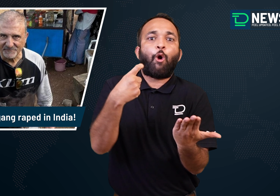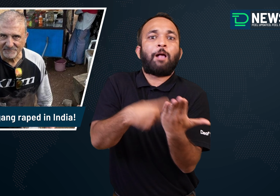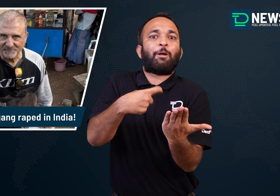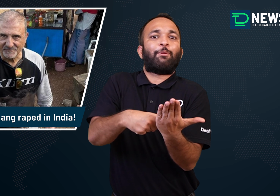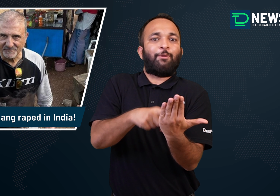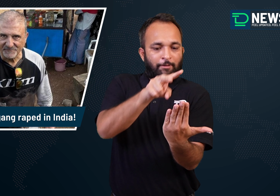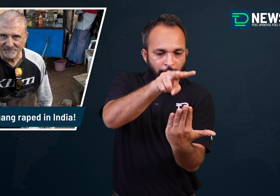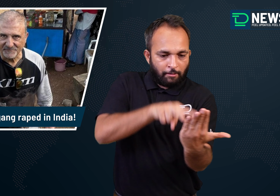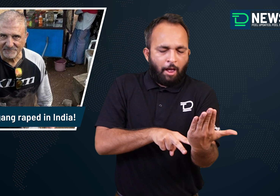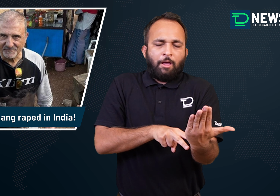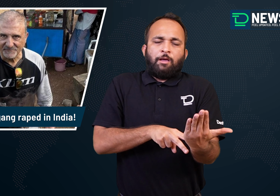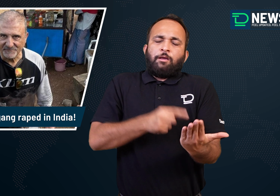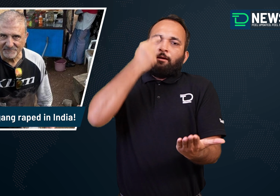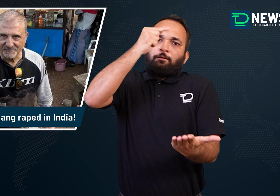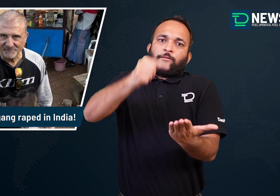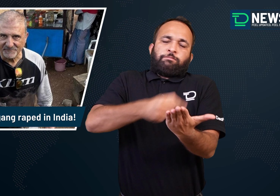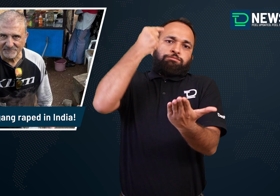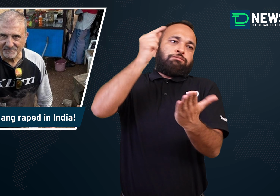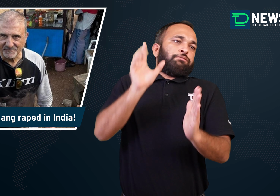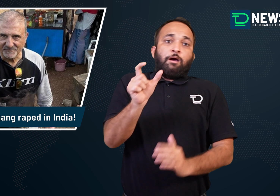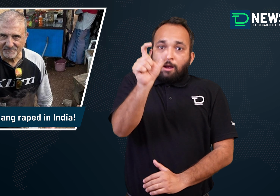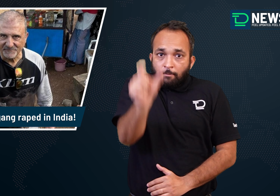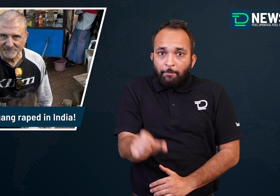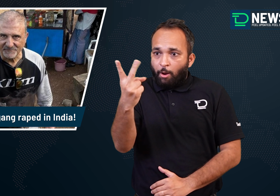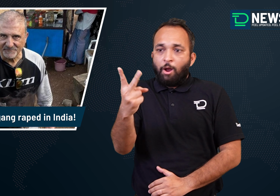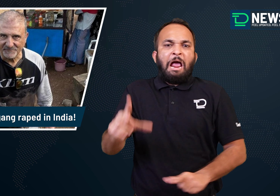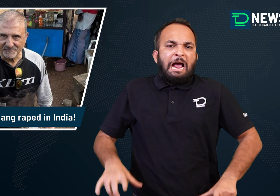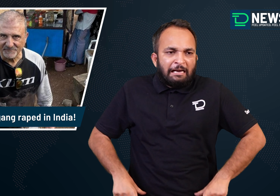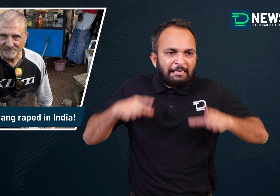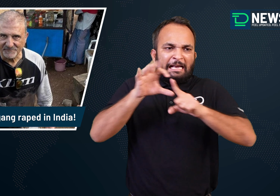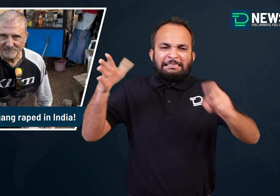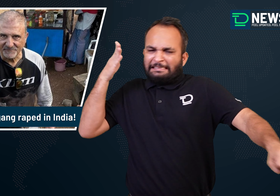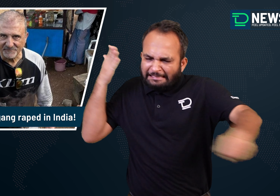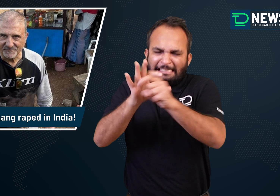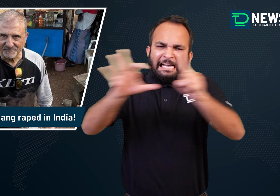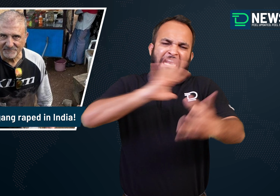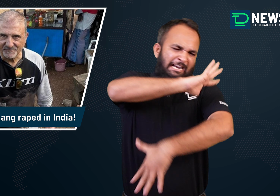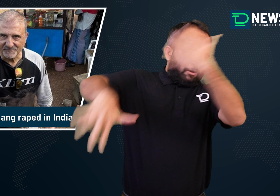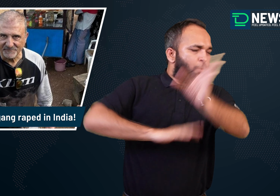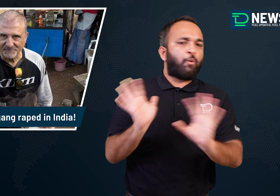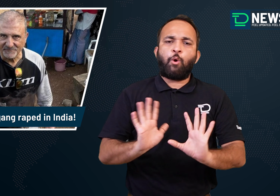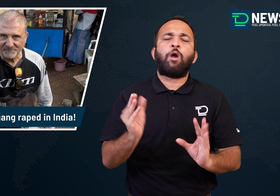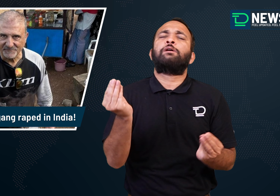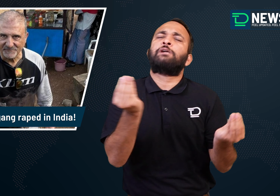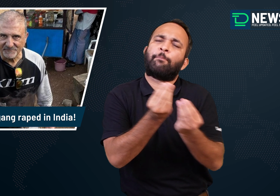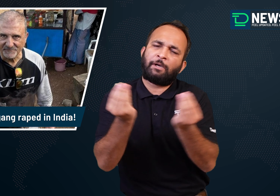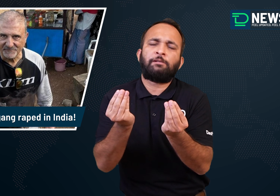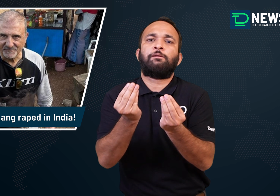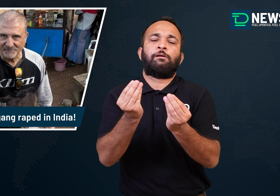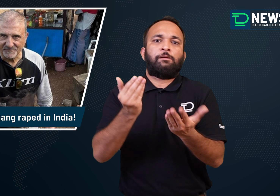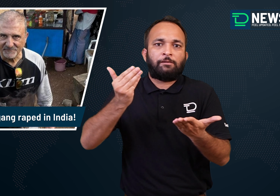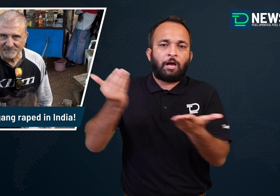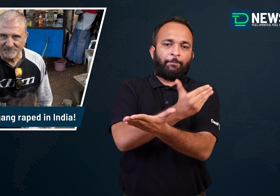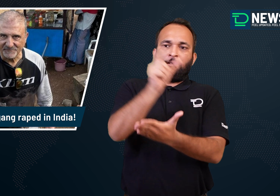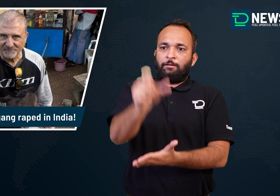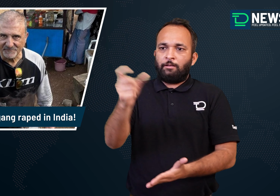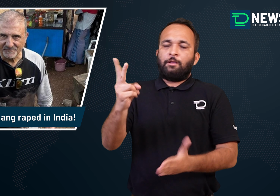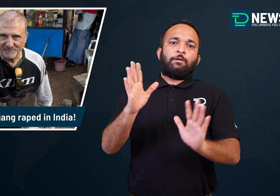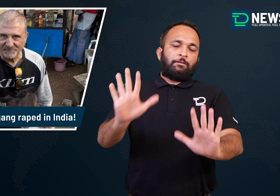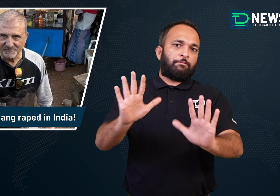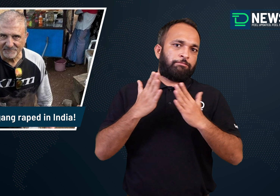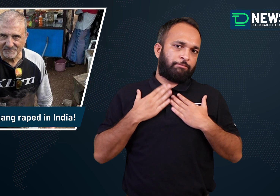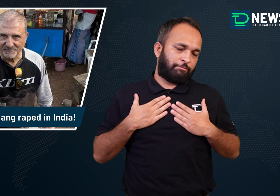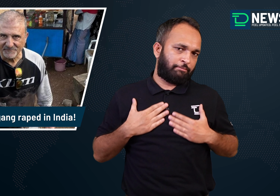Fortunately, both victims are reported to be out of immediate danger